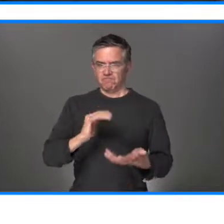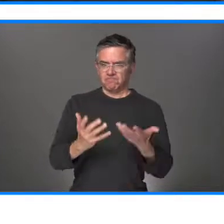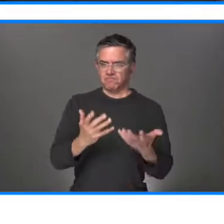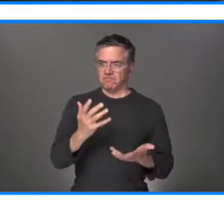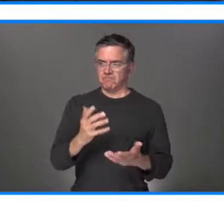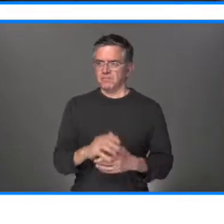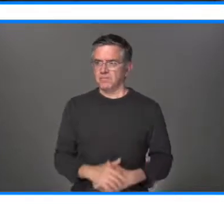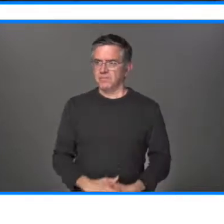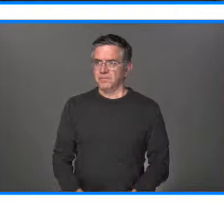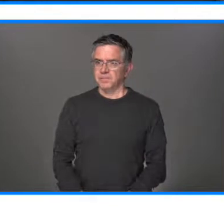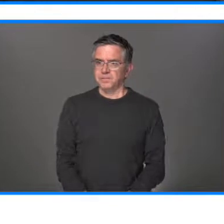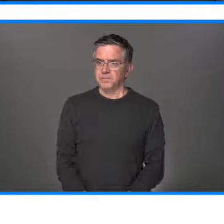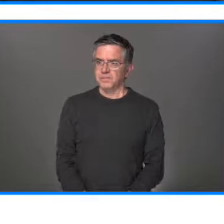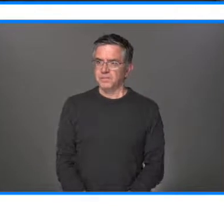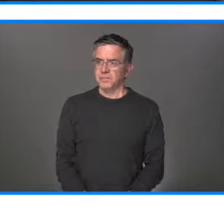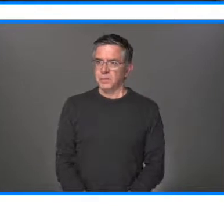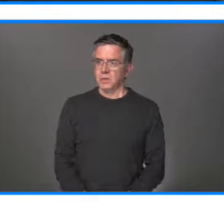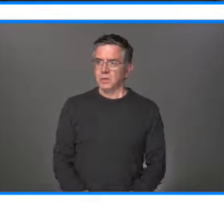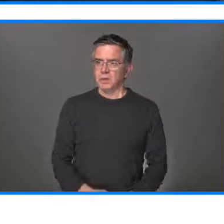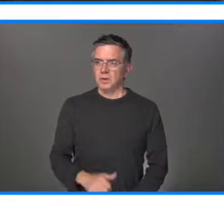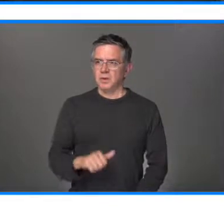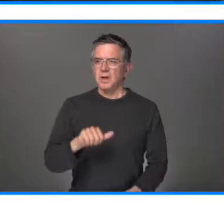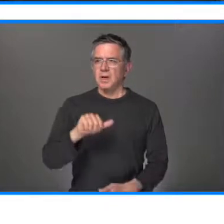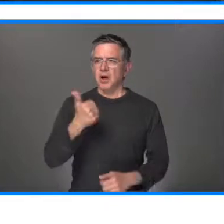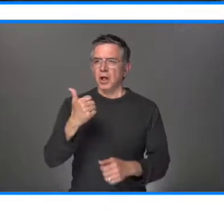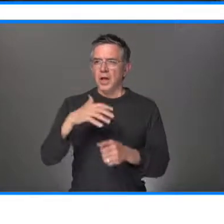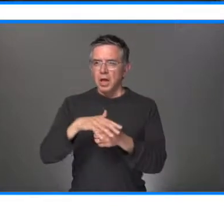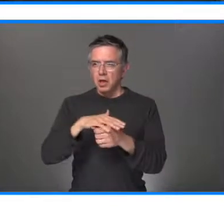in terms of our race and ethnic categories.